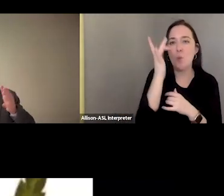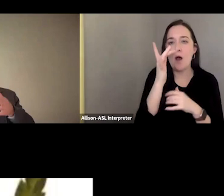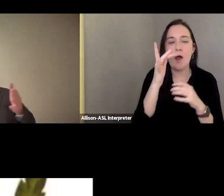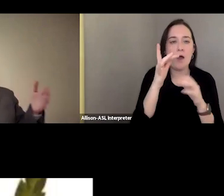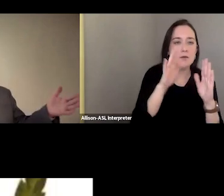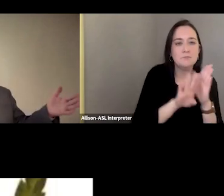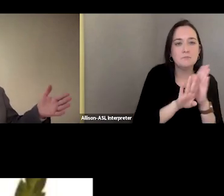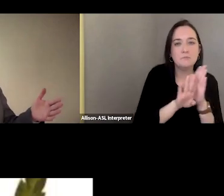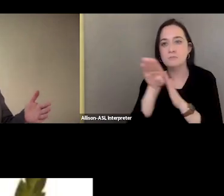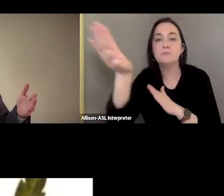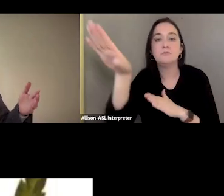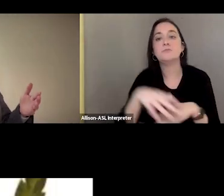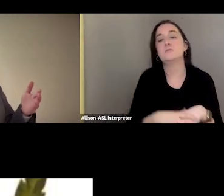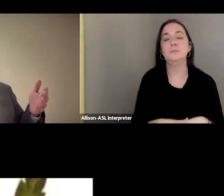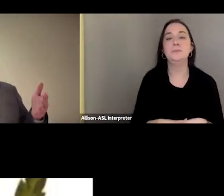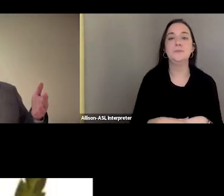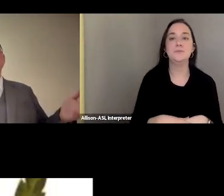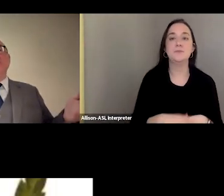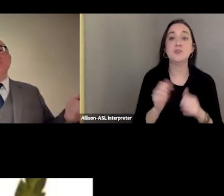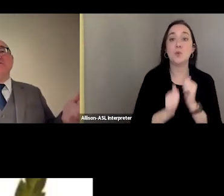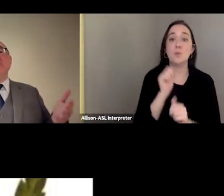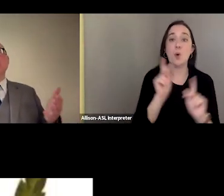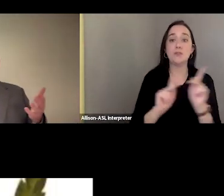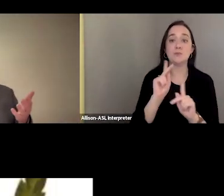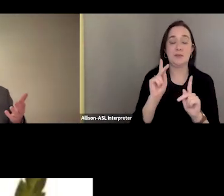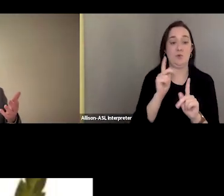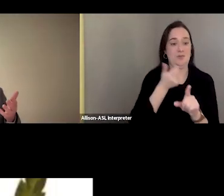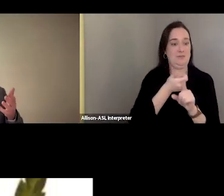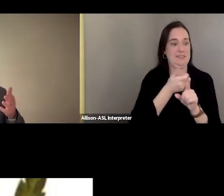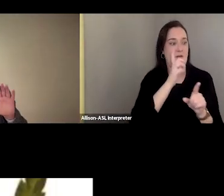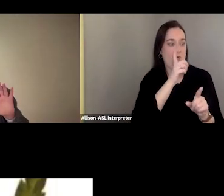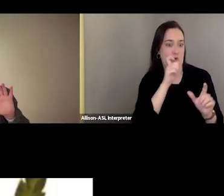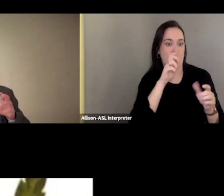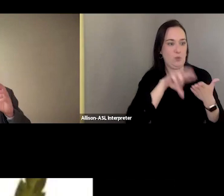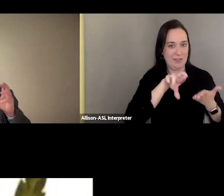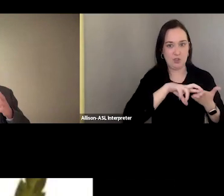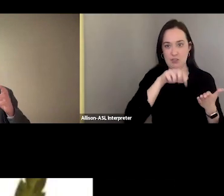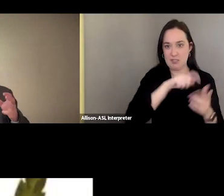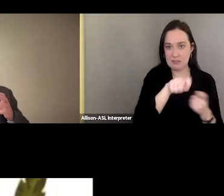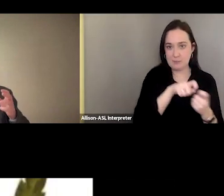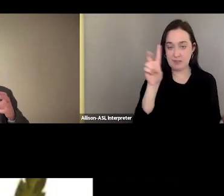And as most people who are, people who do this research, what we tell people is that when you're mixing these kinds